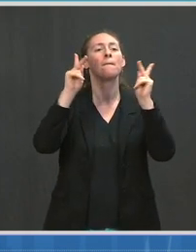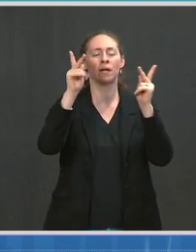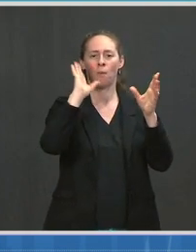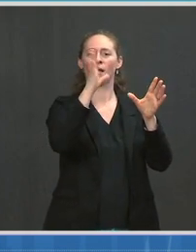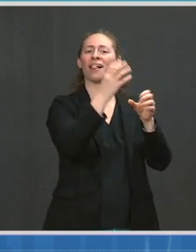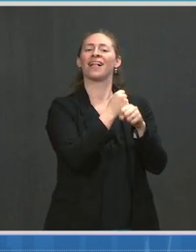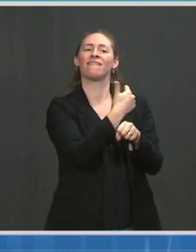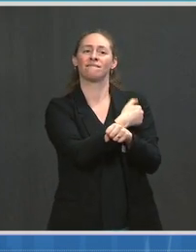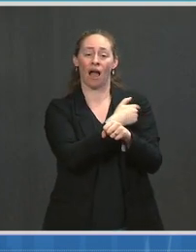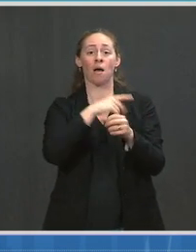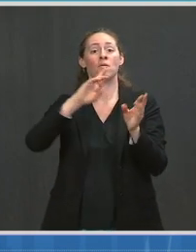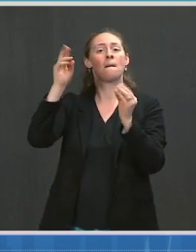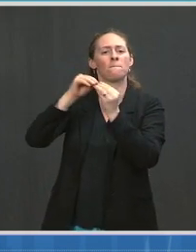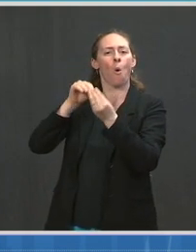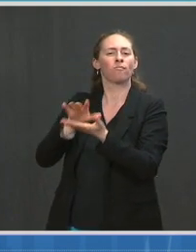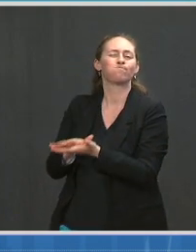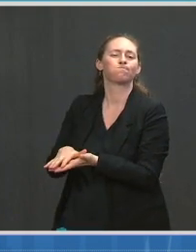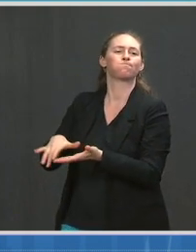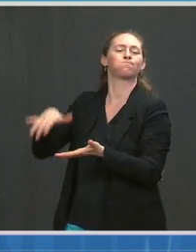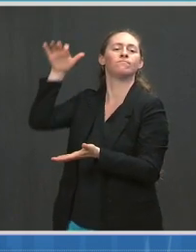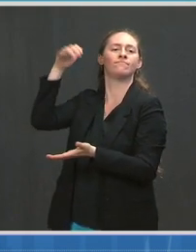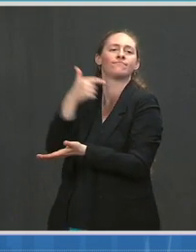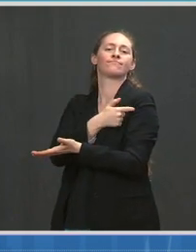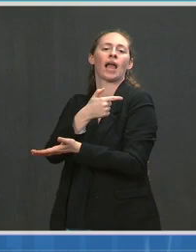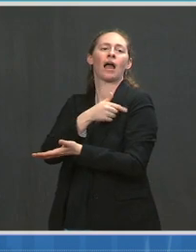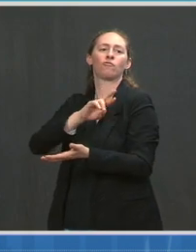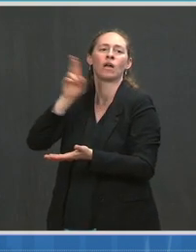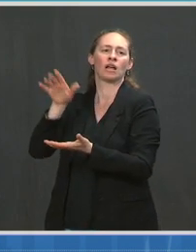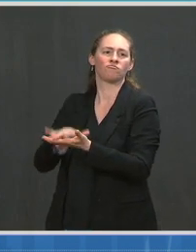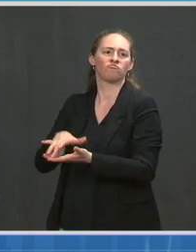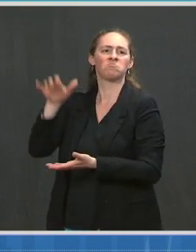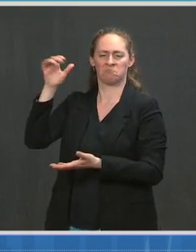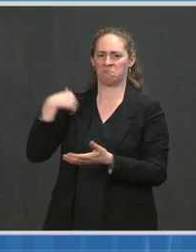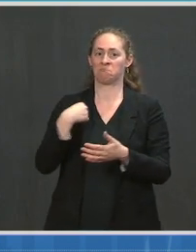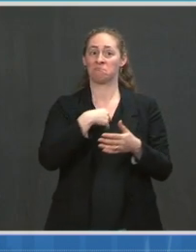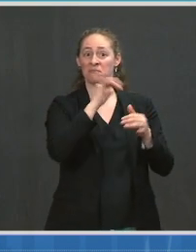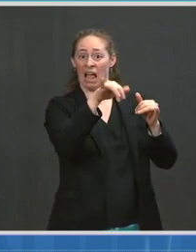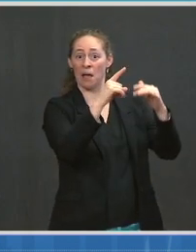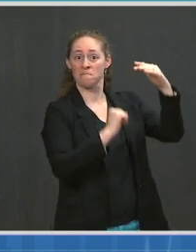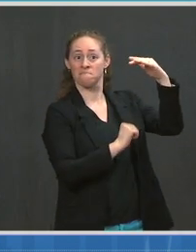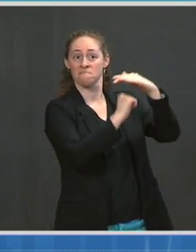that we can build off of the 2.5 million average that we have had for the last 14 days.